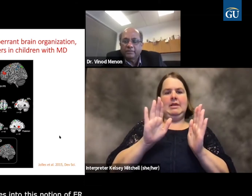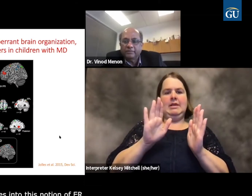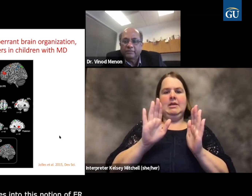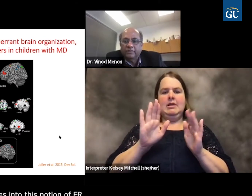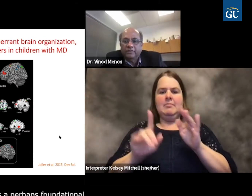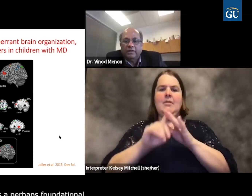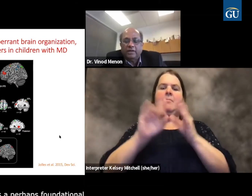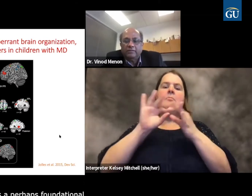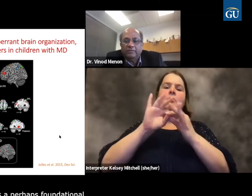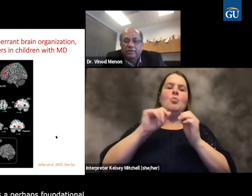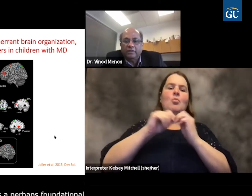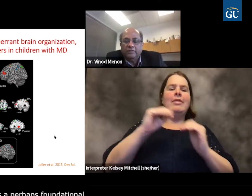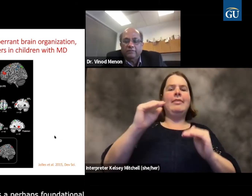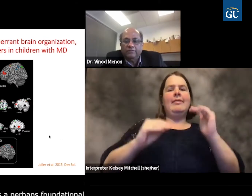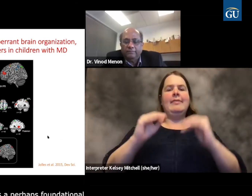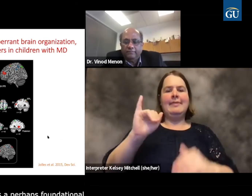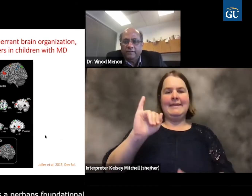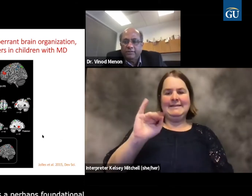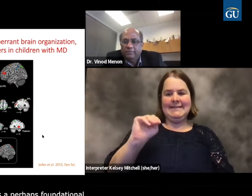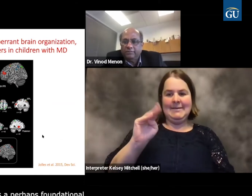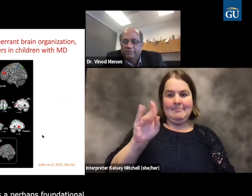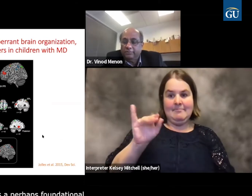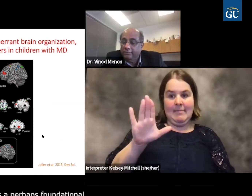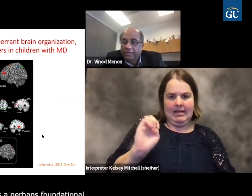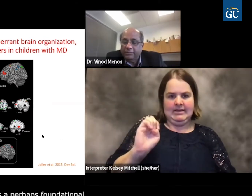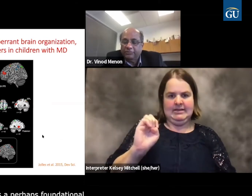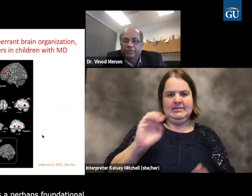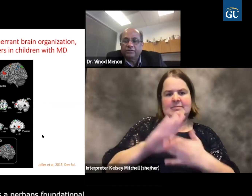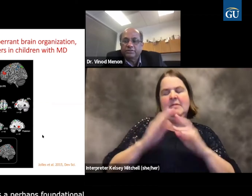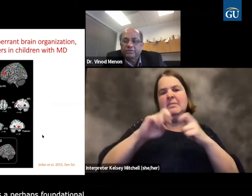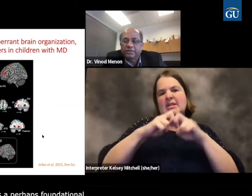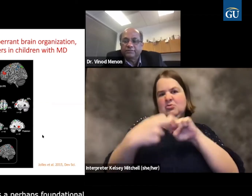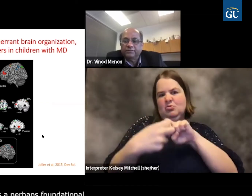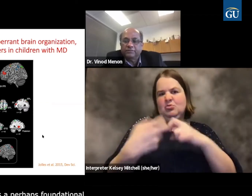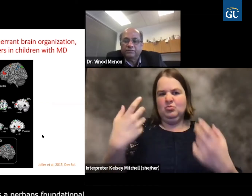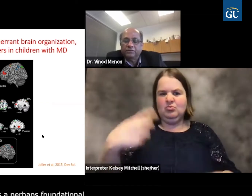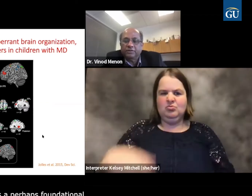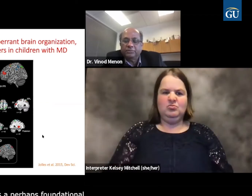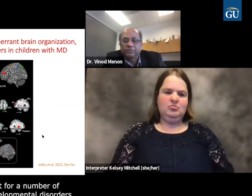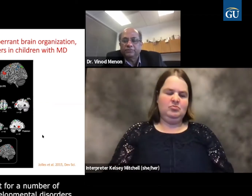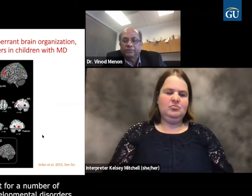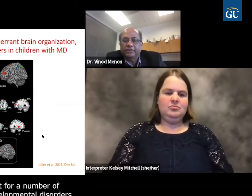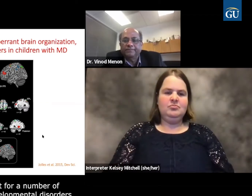er imbalance as a